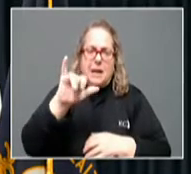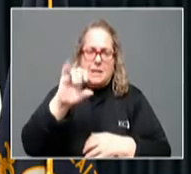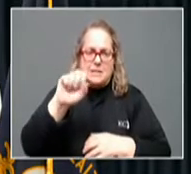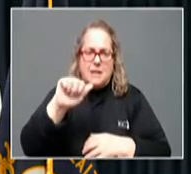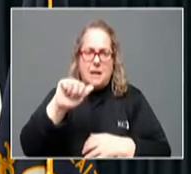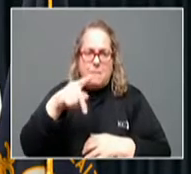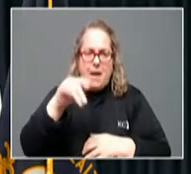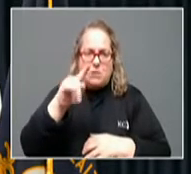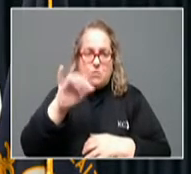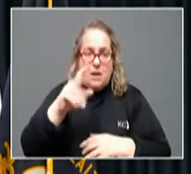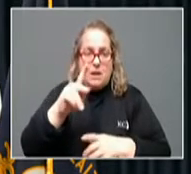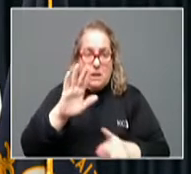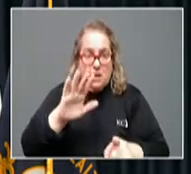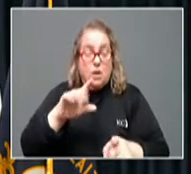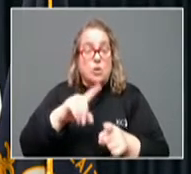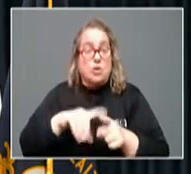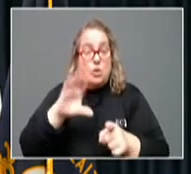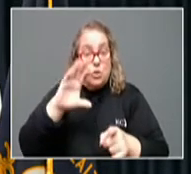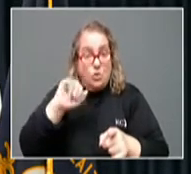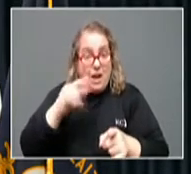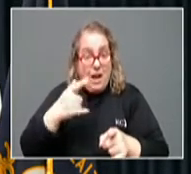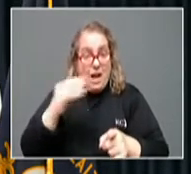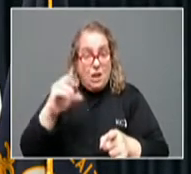Rachel and your whole family. We're glad you're okay.